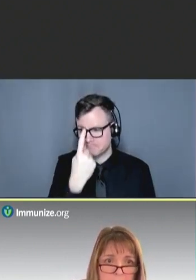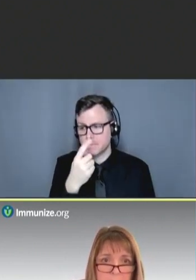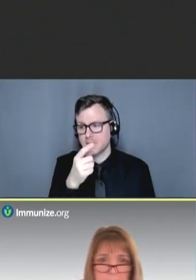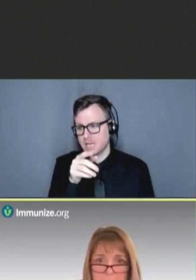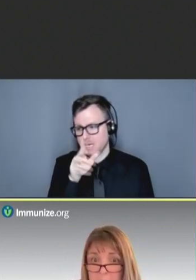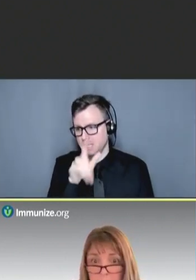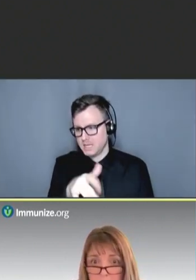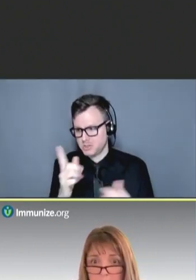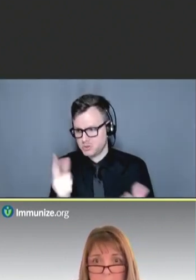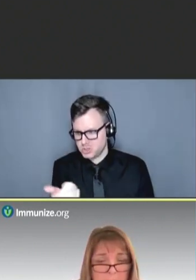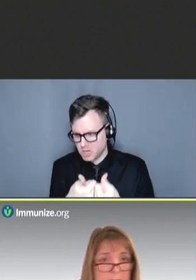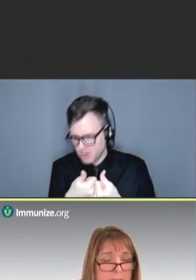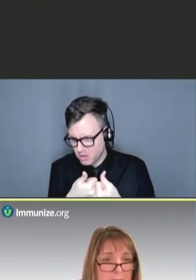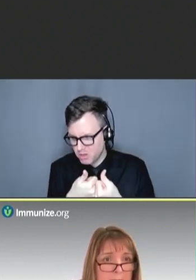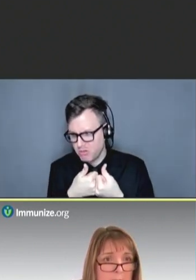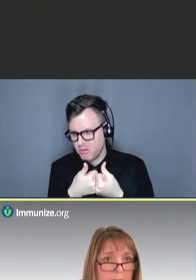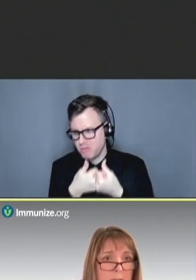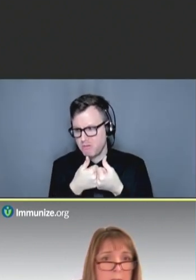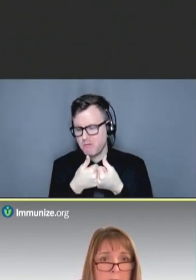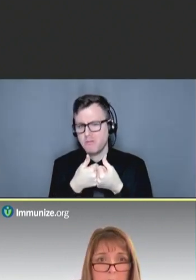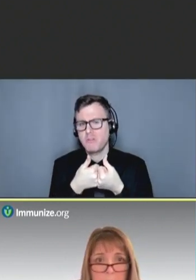can be different for different settings.